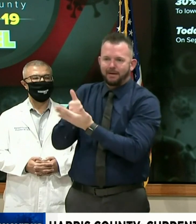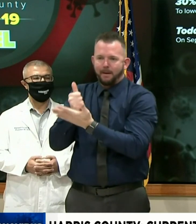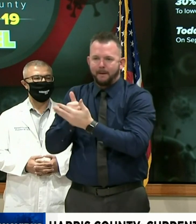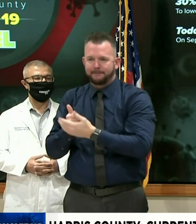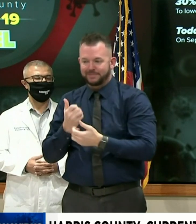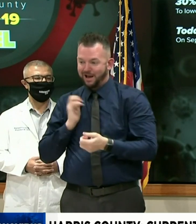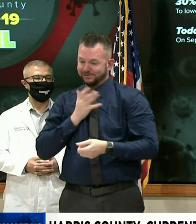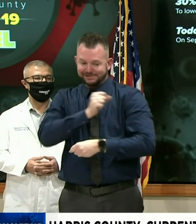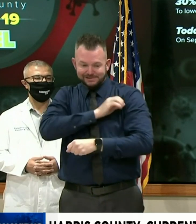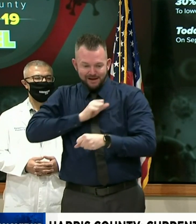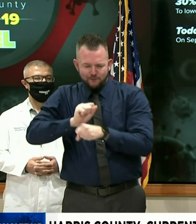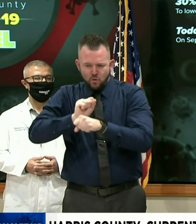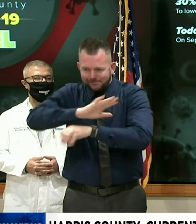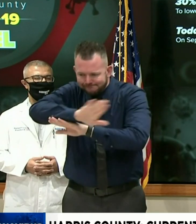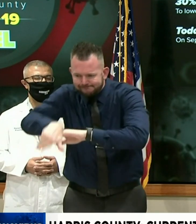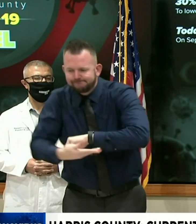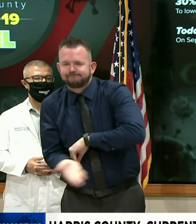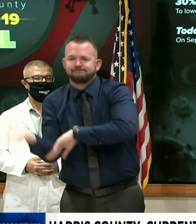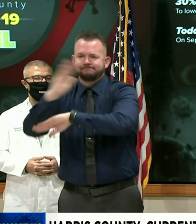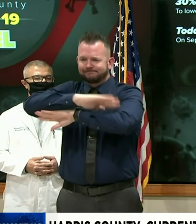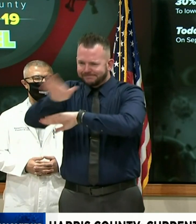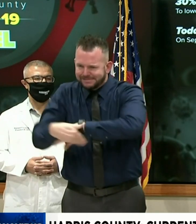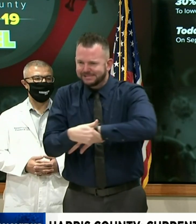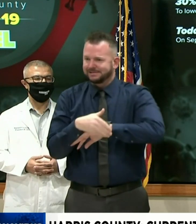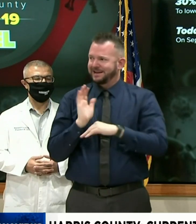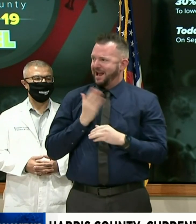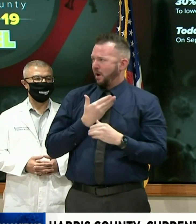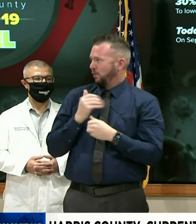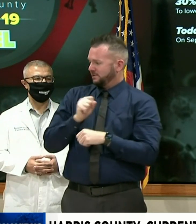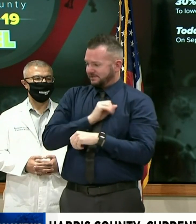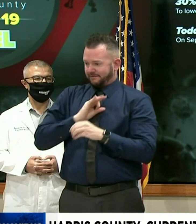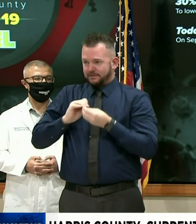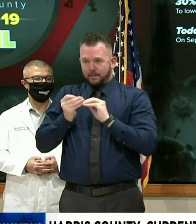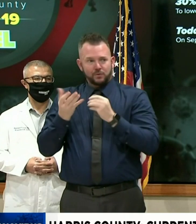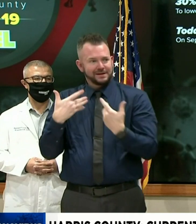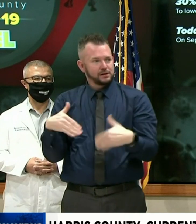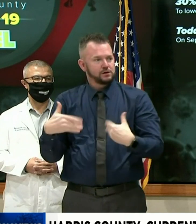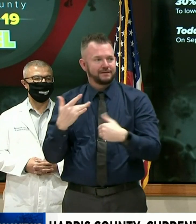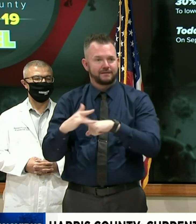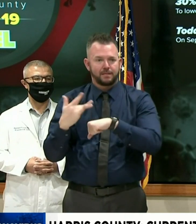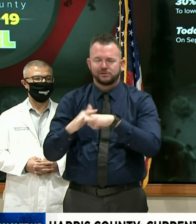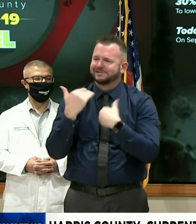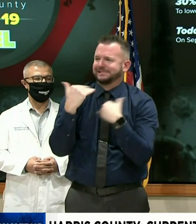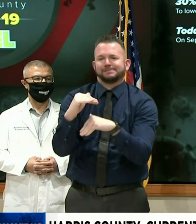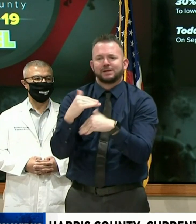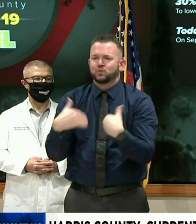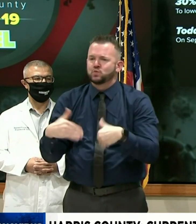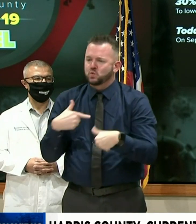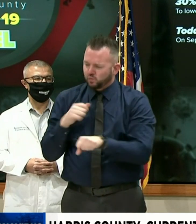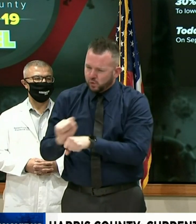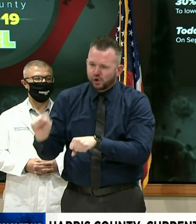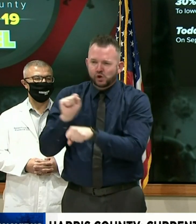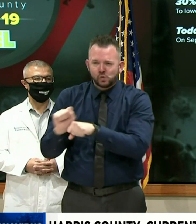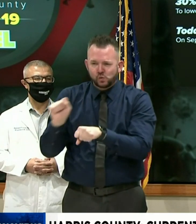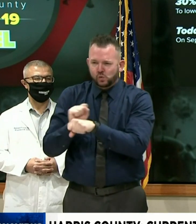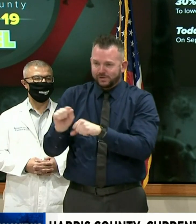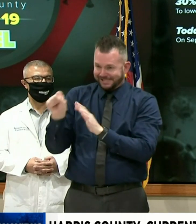pass measures to mitigate the impacts of the virus why our public health staff works day